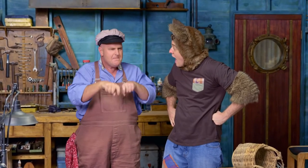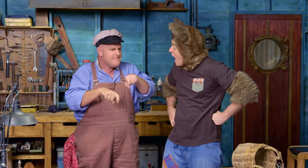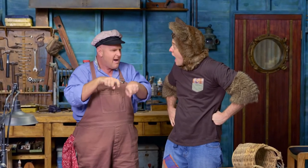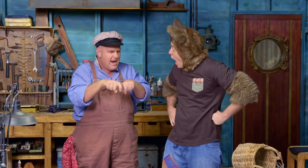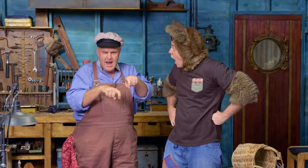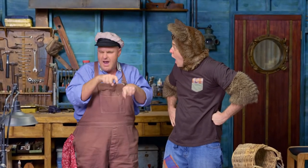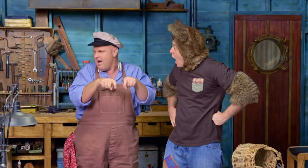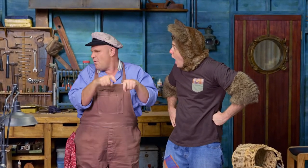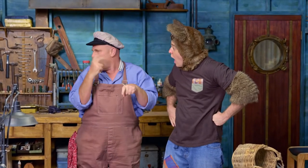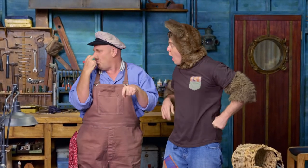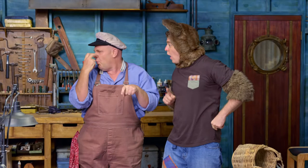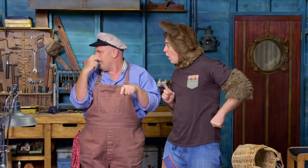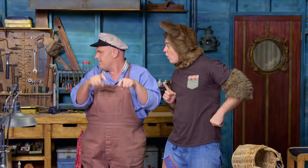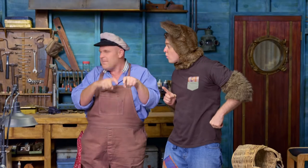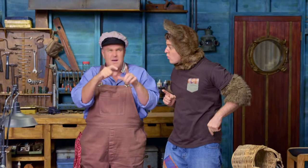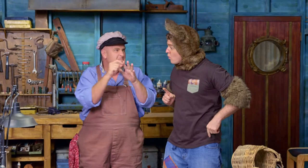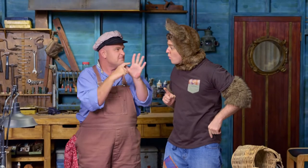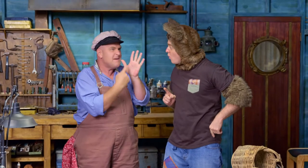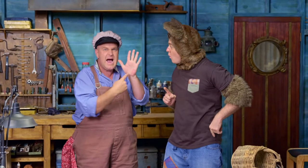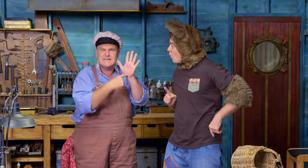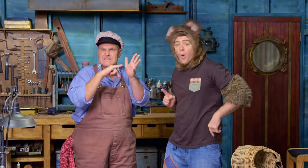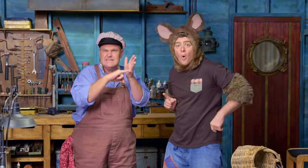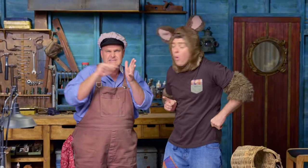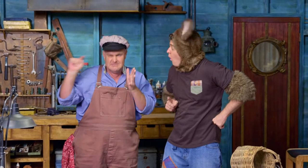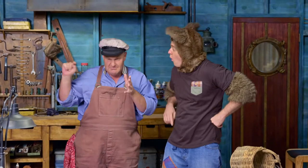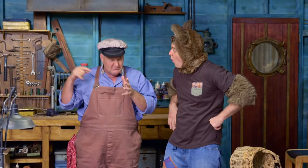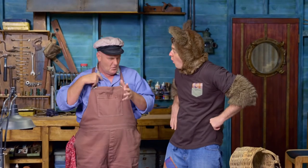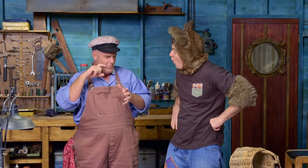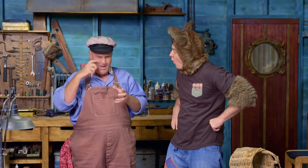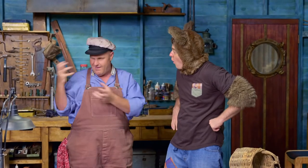I've got plenty of old bike parts and now you've solved the problem for me.